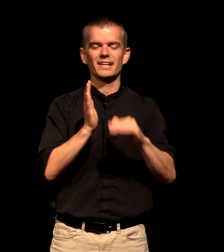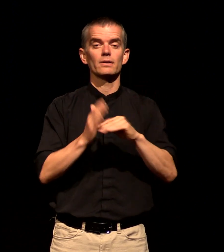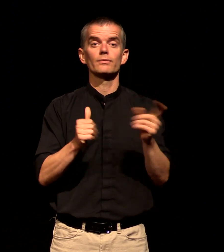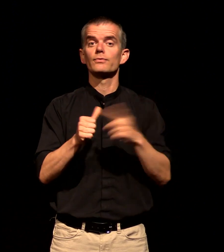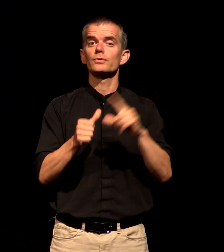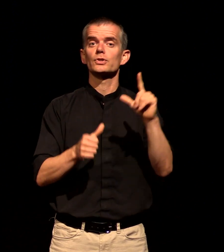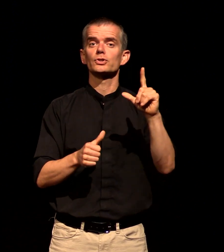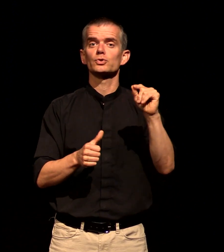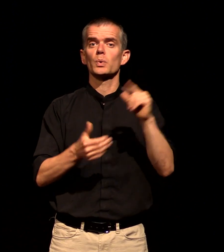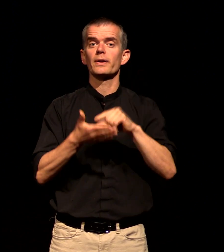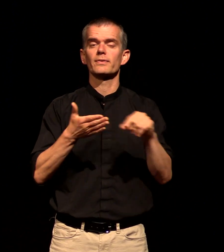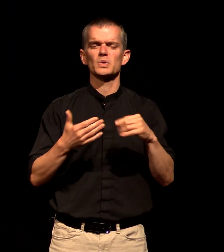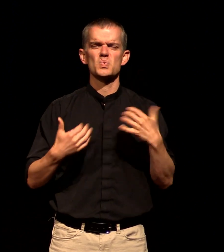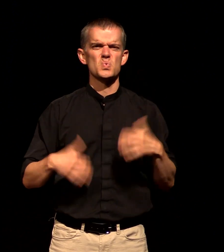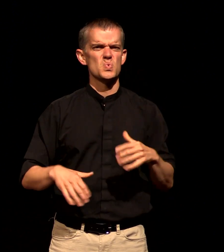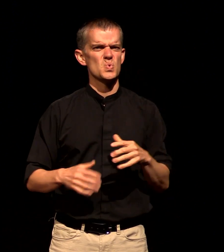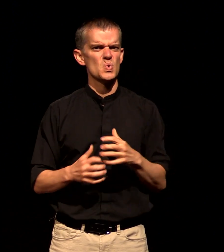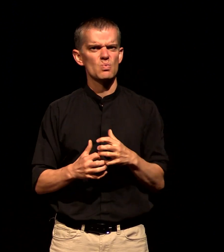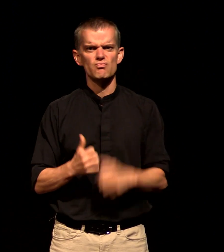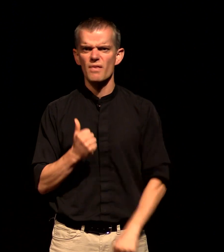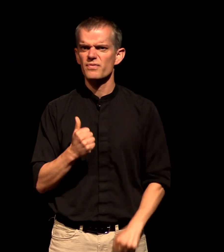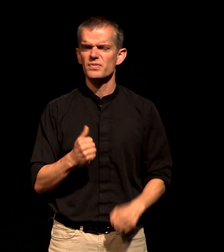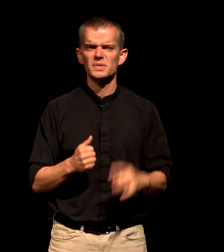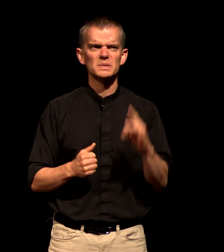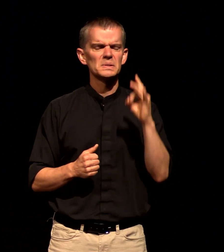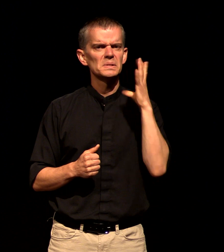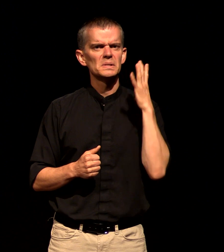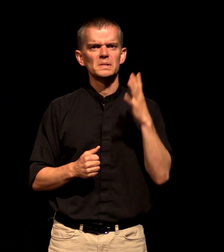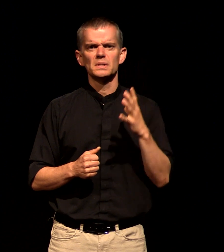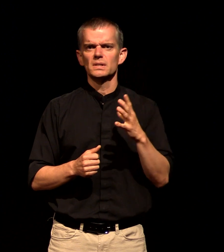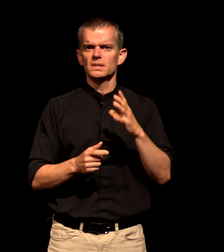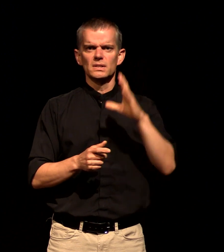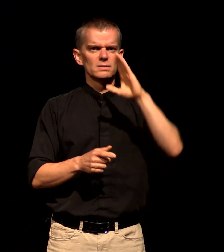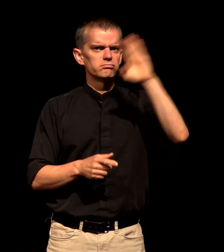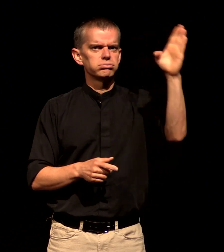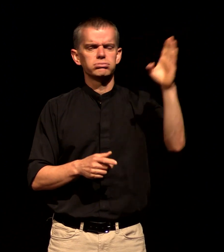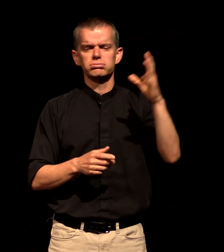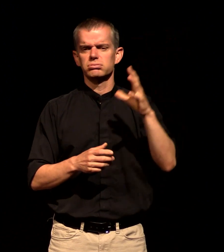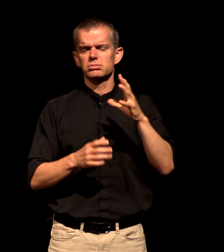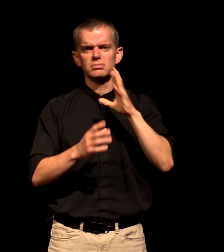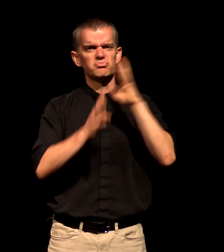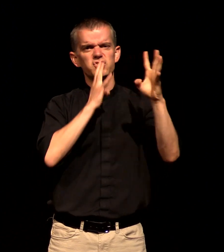dark, they are harsh, they are heavy unedited and then Jeremiah